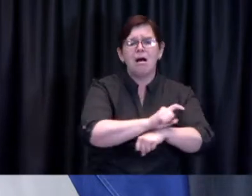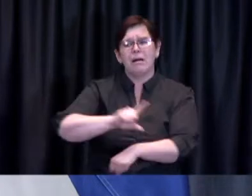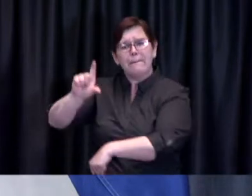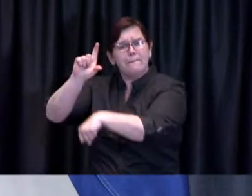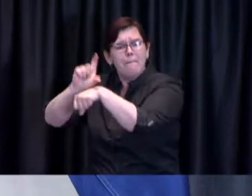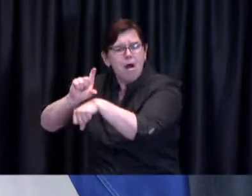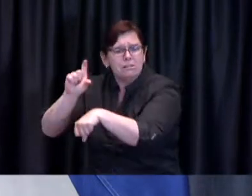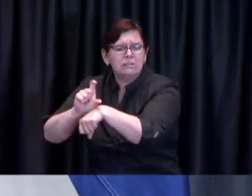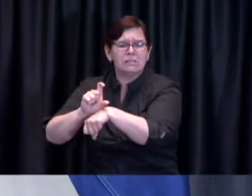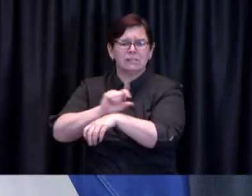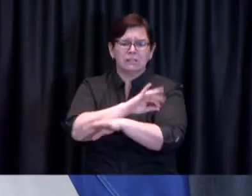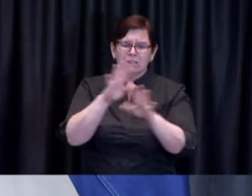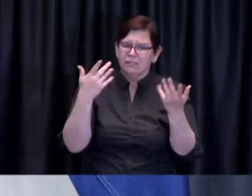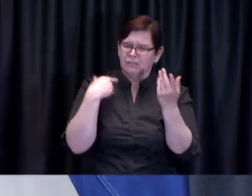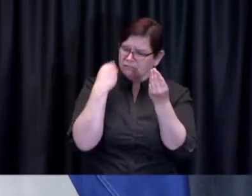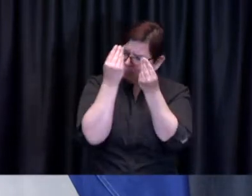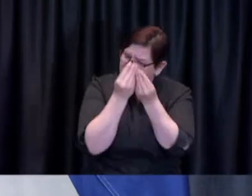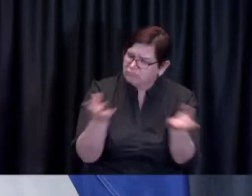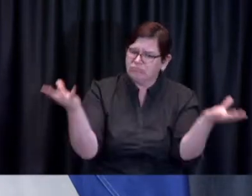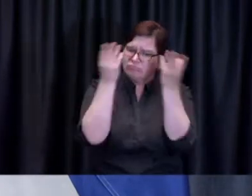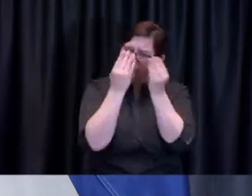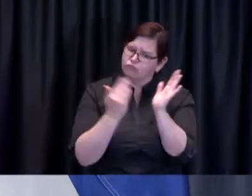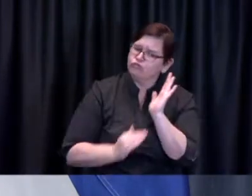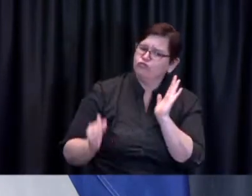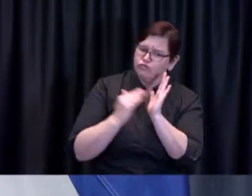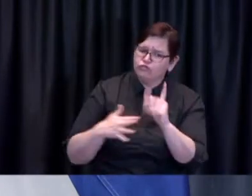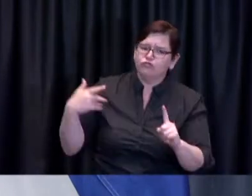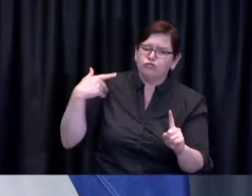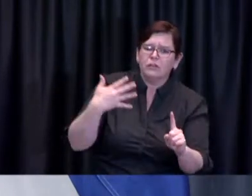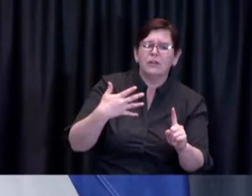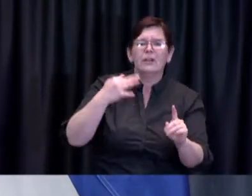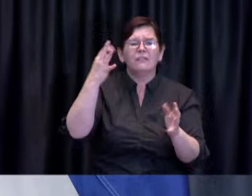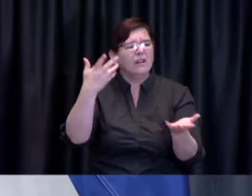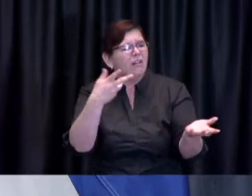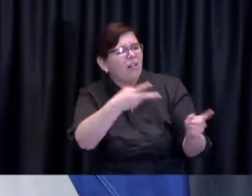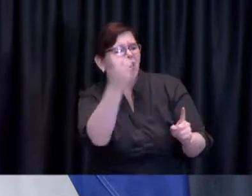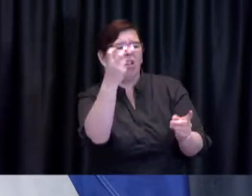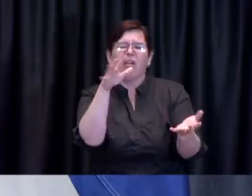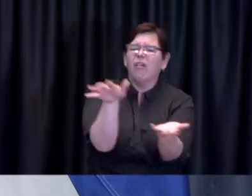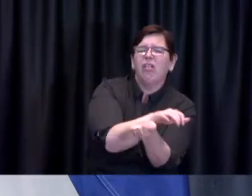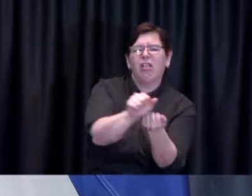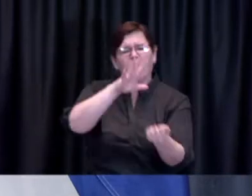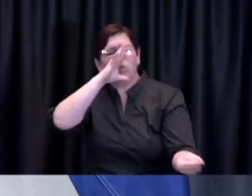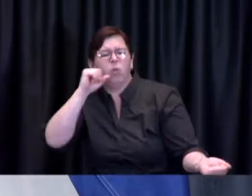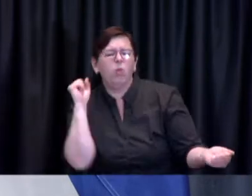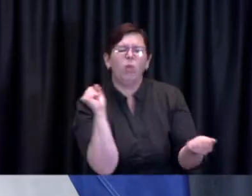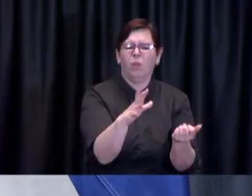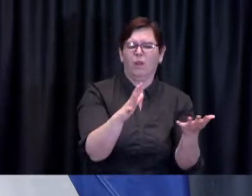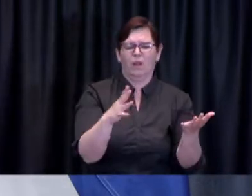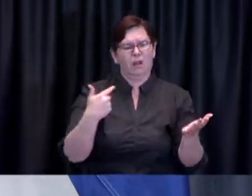there were incidents of vandalism or violence or any kind of hatred or discrimination that that we